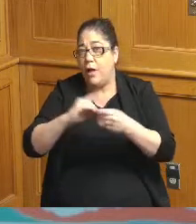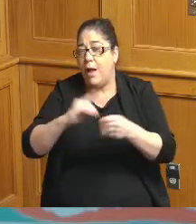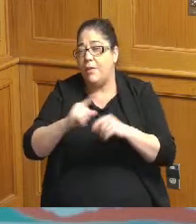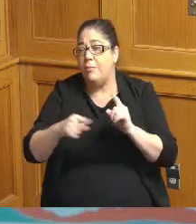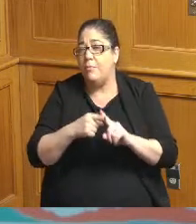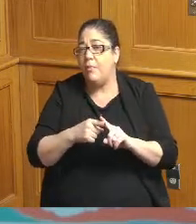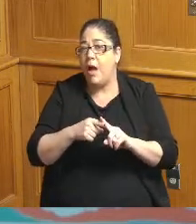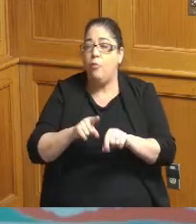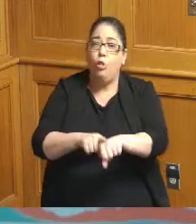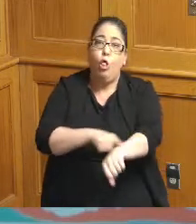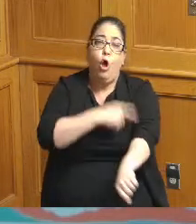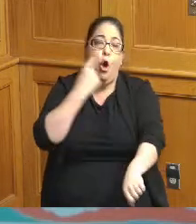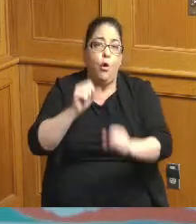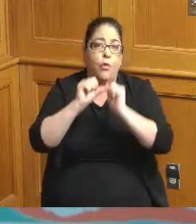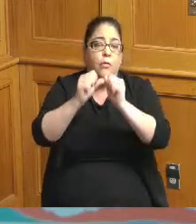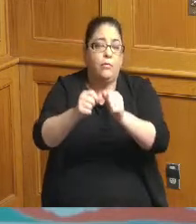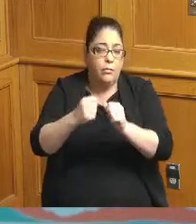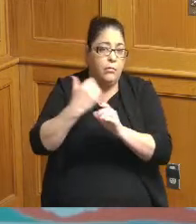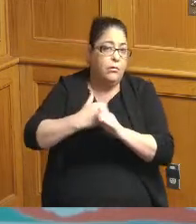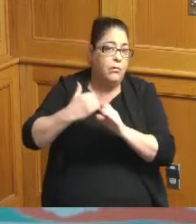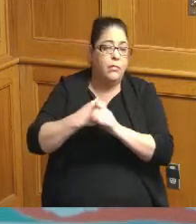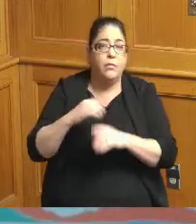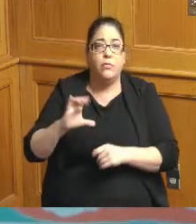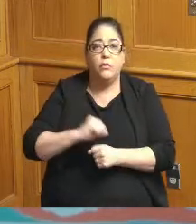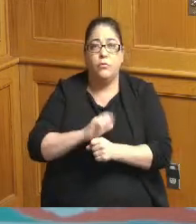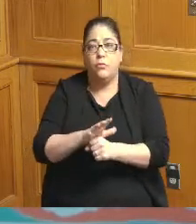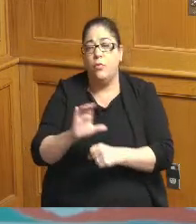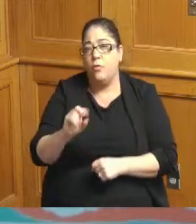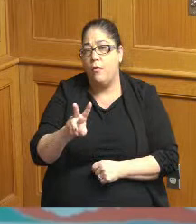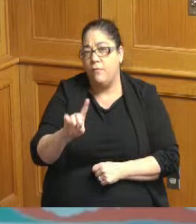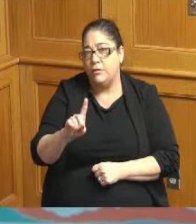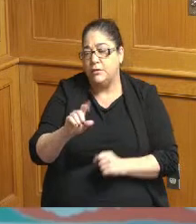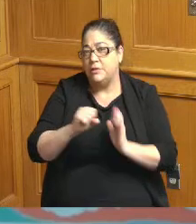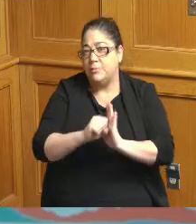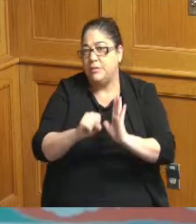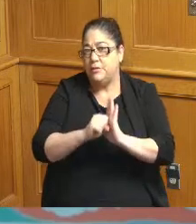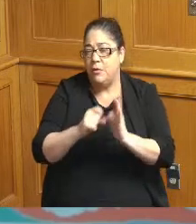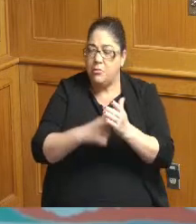I had a chance to talk with my medical Director this morning and just reaffirmed what I knew and